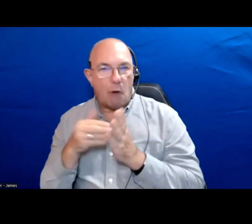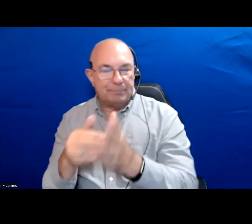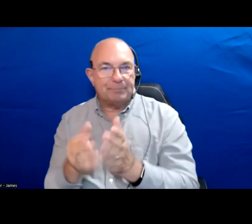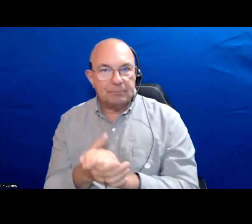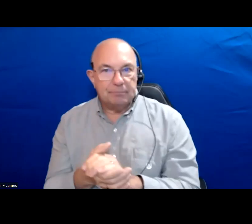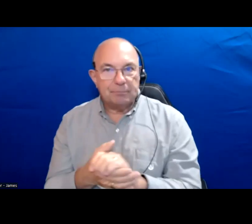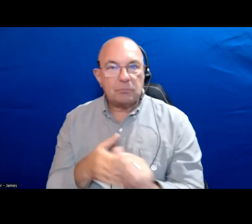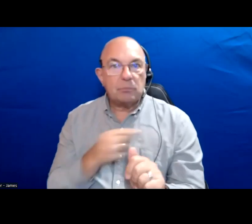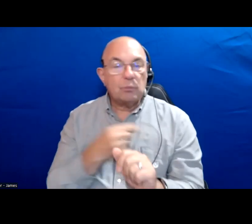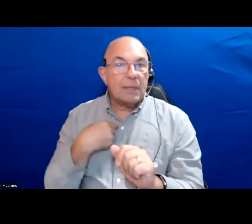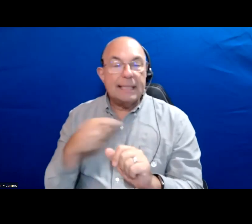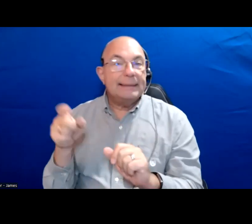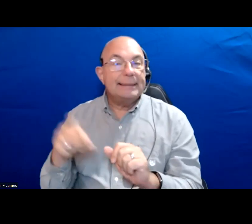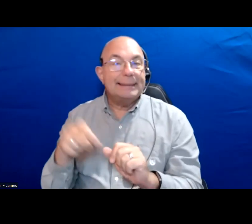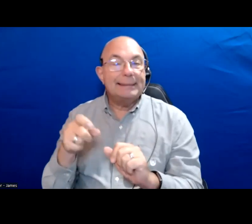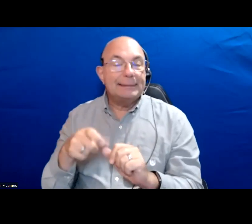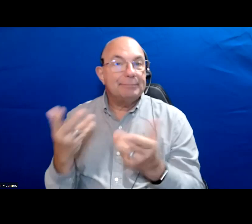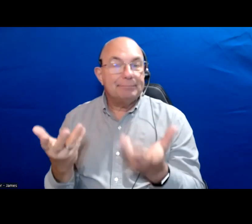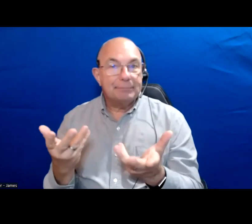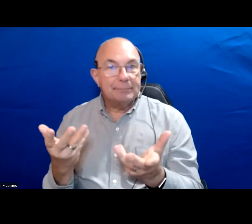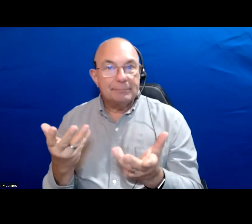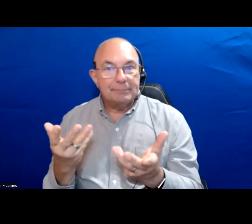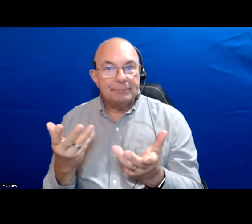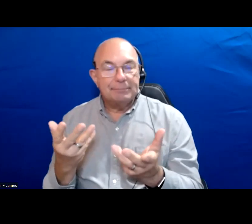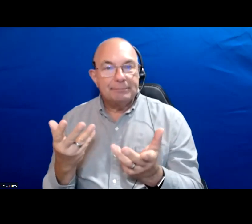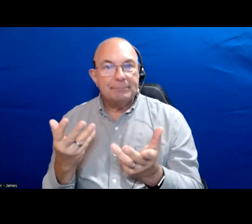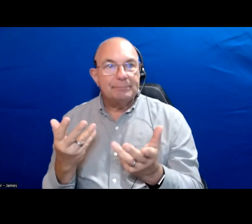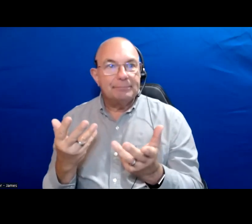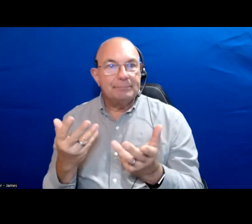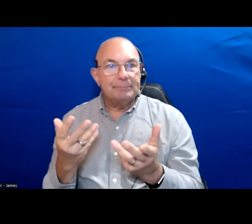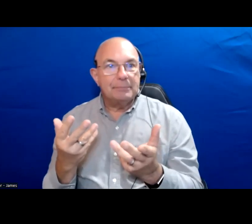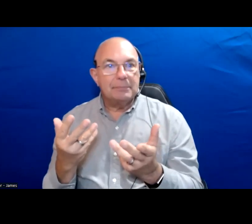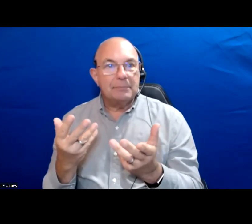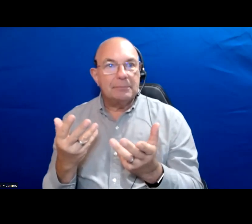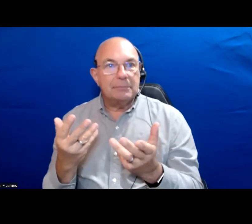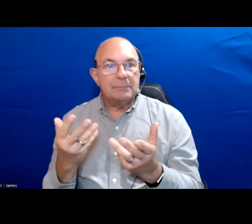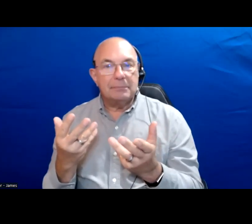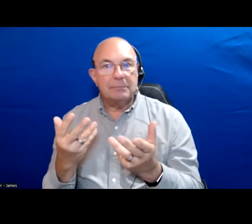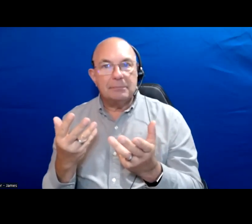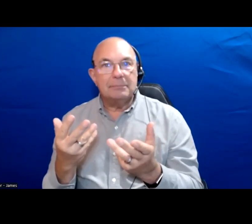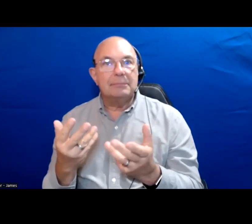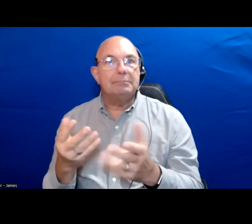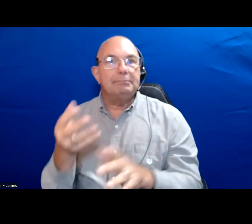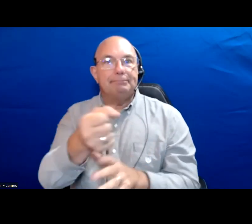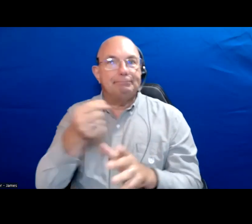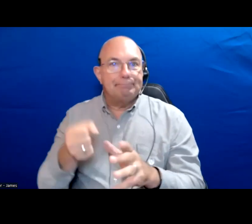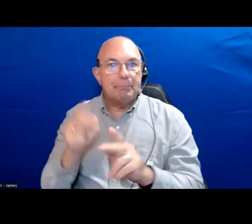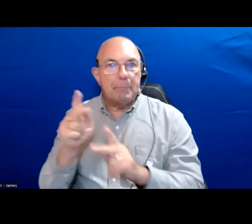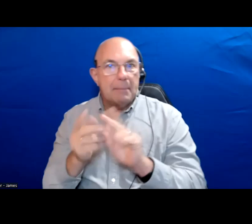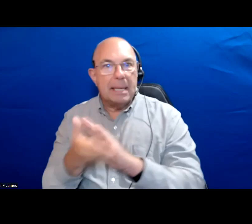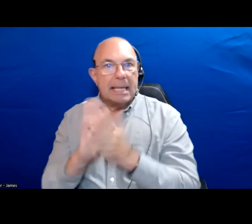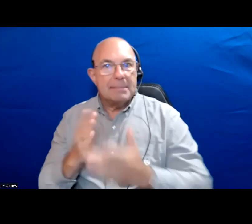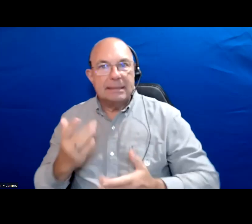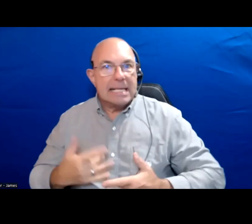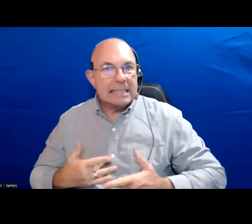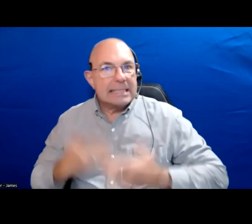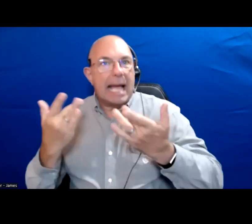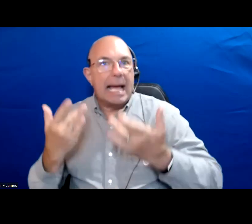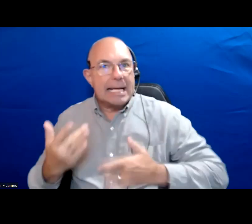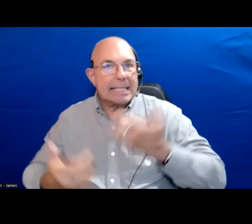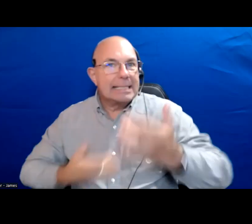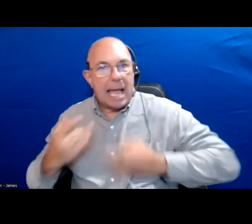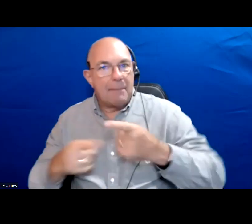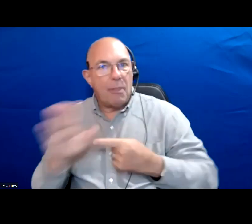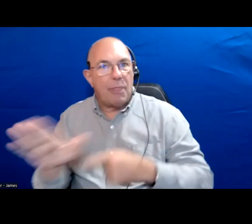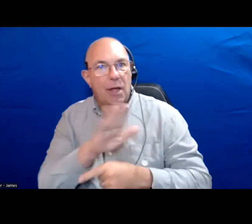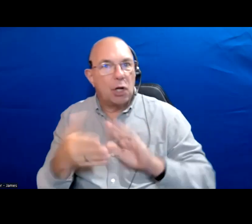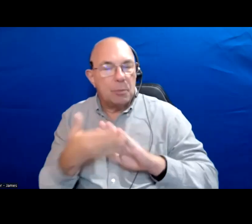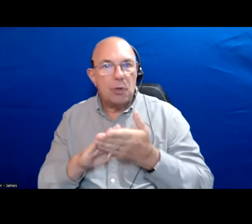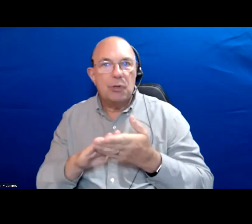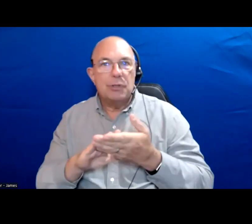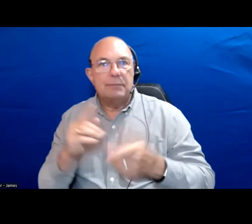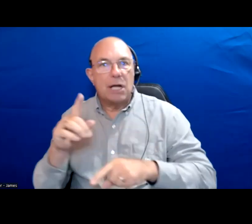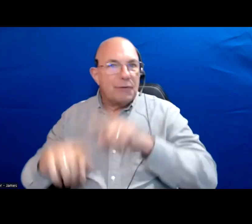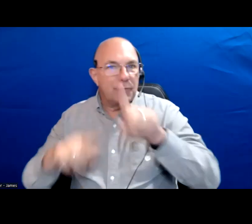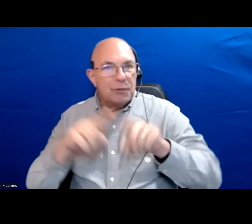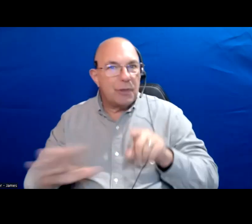We need to be able to help people become excited again about growing communities and diversifying